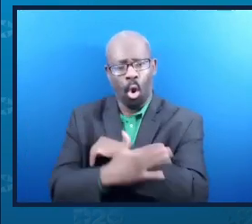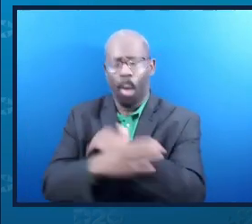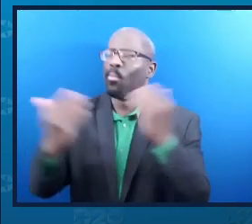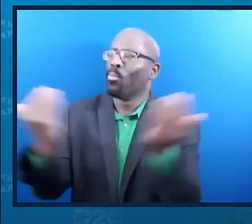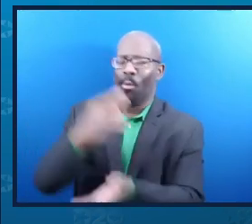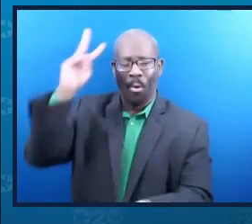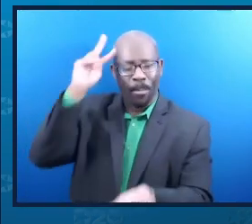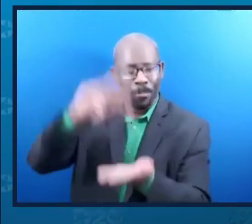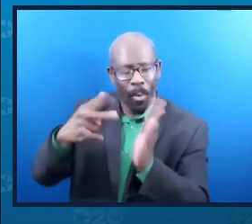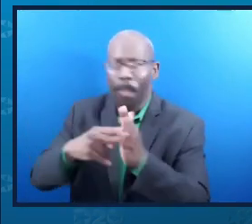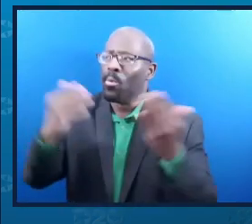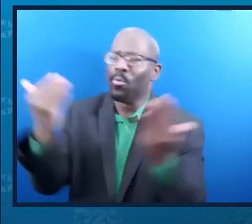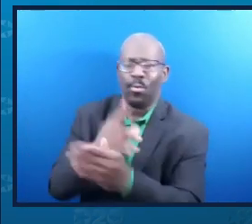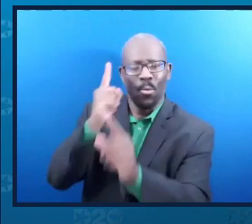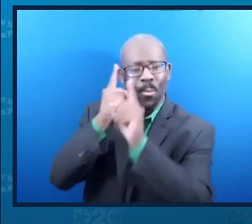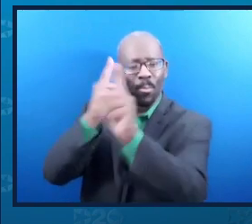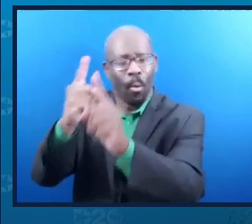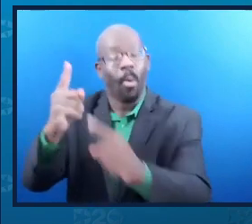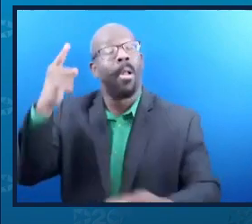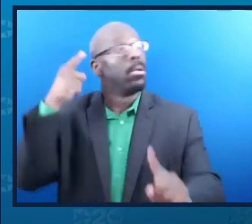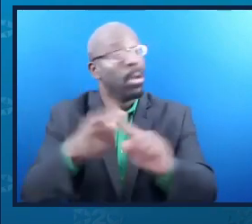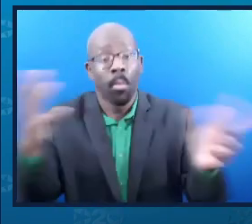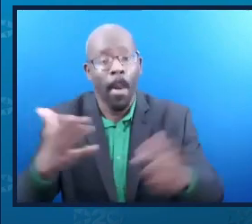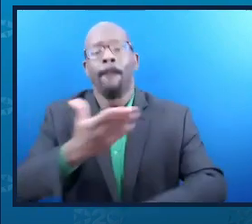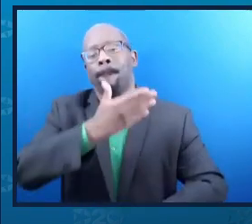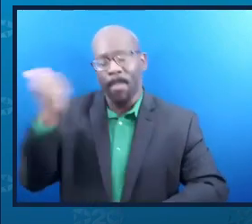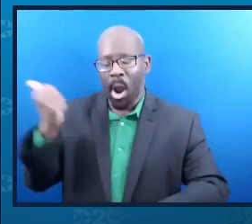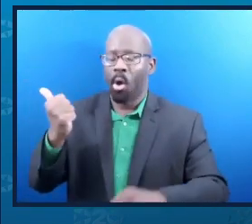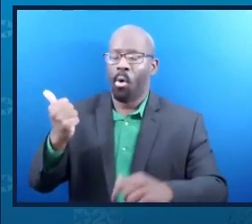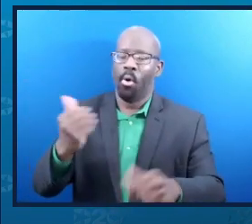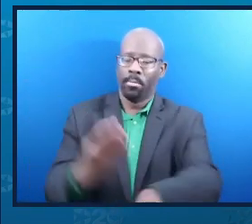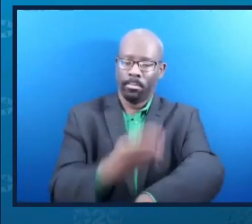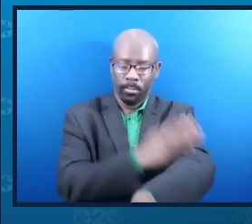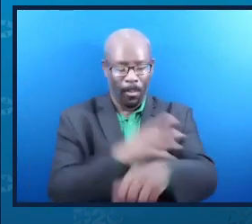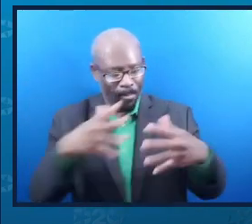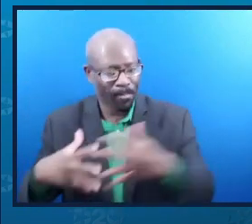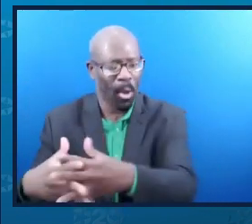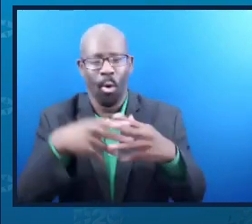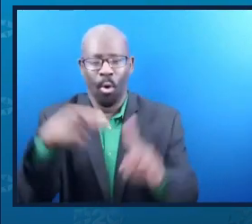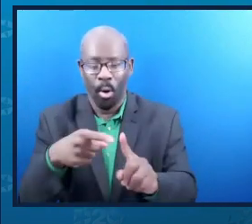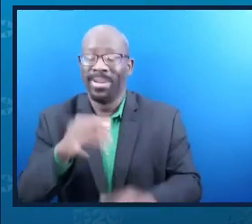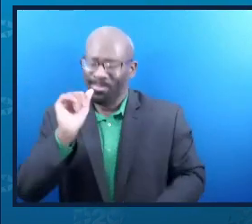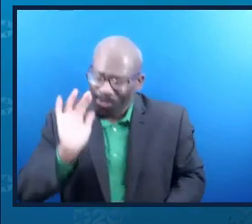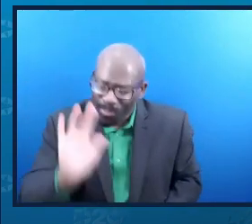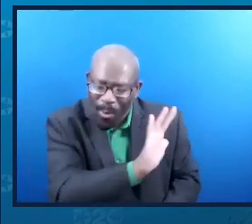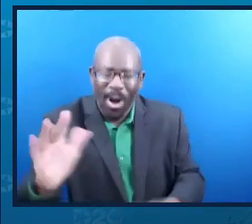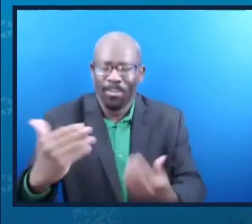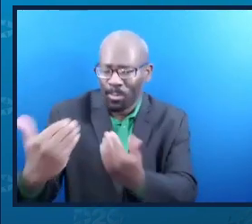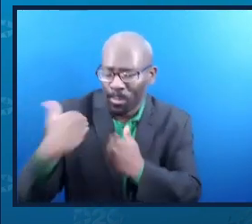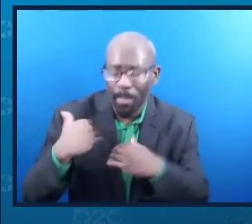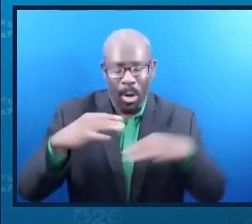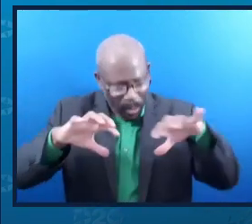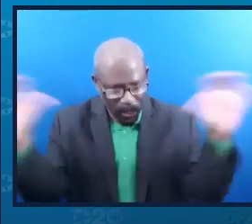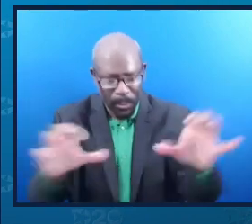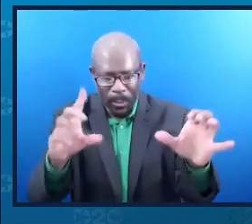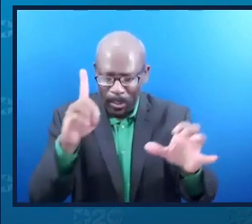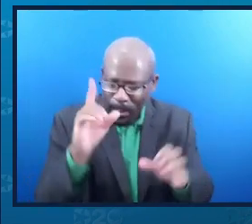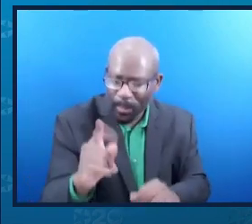YOU CAN TAKE IT TO A BETTER PLACE.